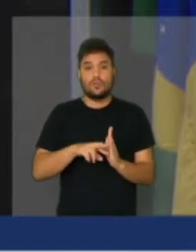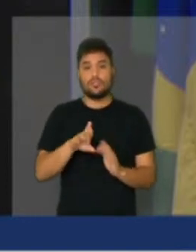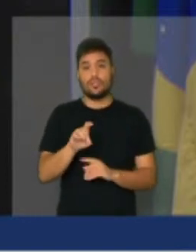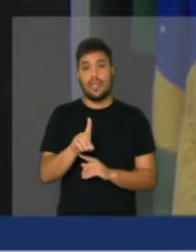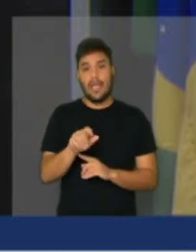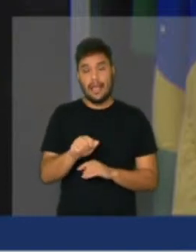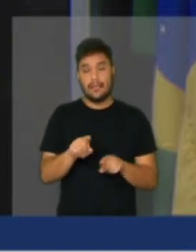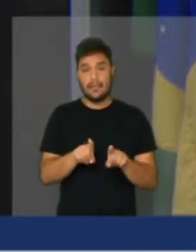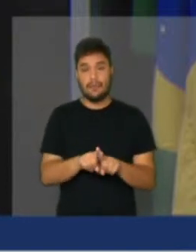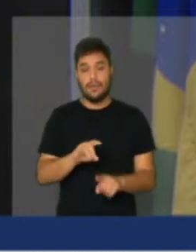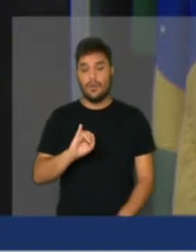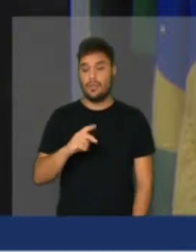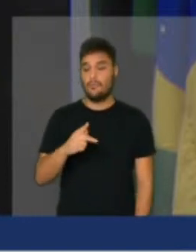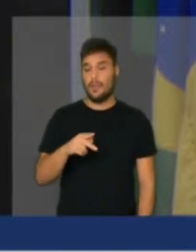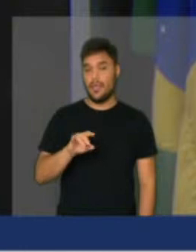IMPOSTO DE RENDA E AO IPI, COMO TAMBÉM NOS ESTADOS NO